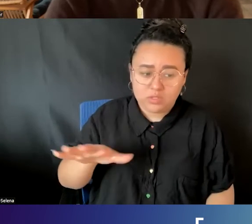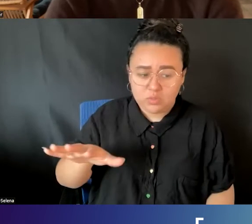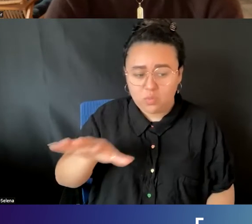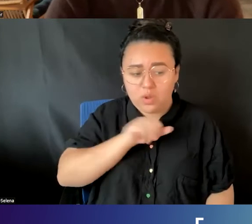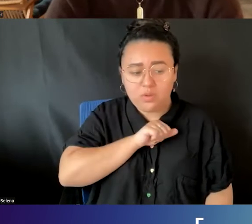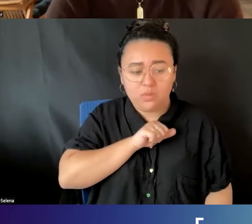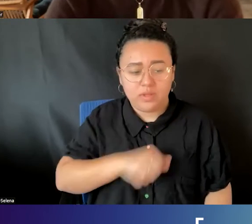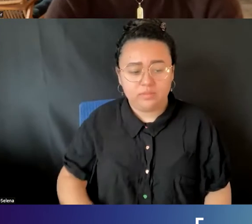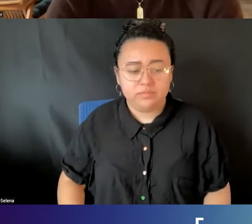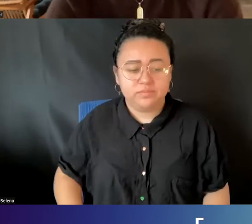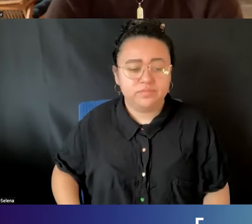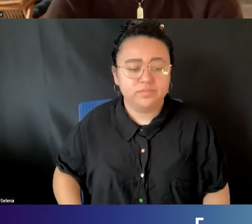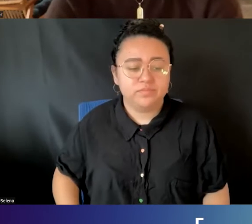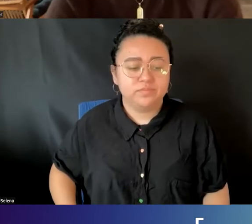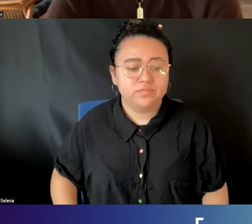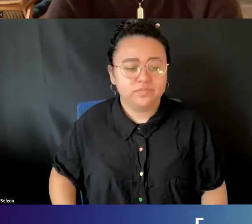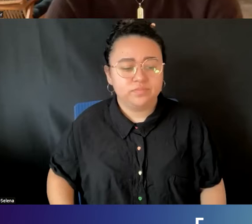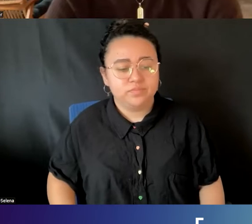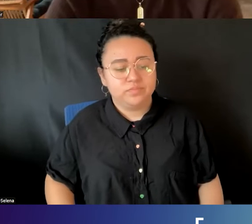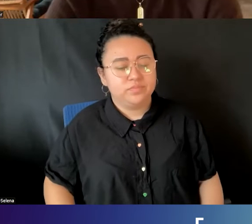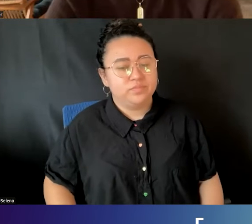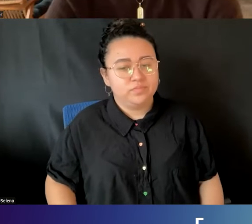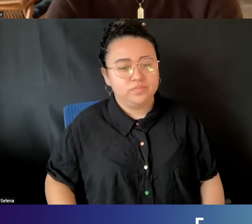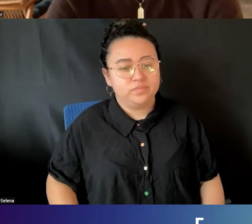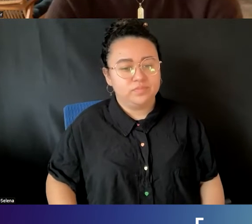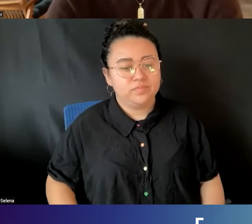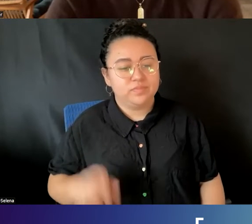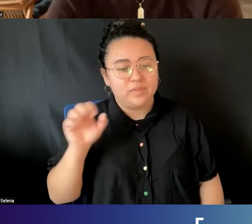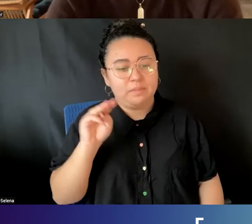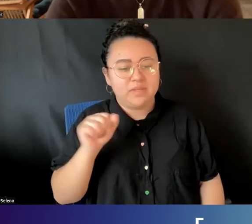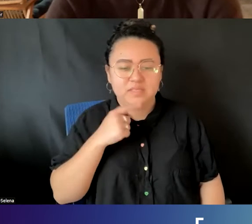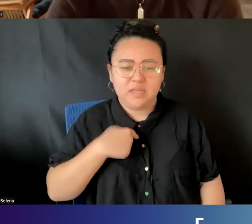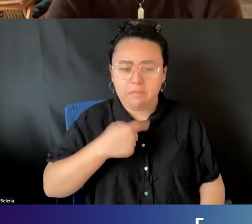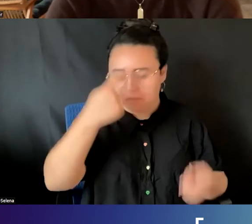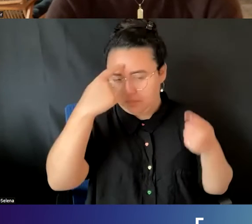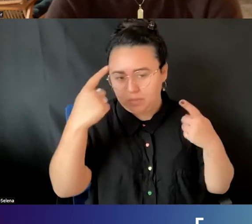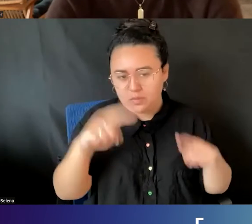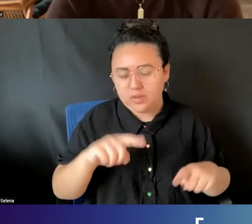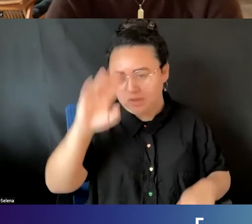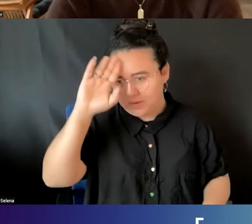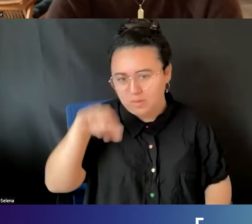Yeah. I mean, I would echo that. I think that it's funny. I know Isidore is actually the editor, what we leave behind.